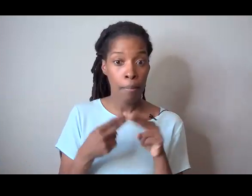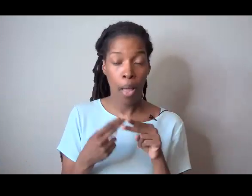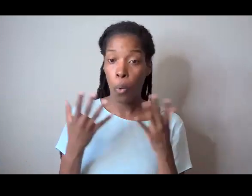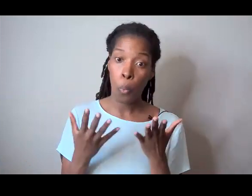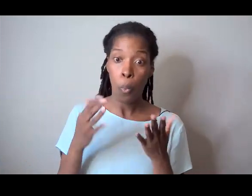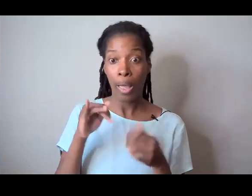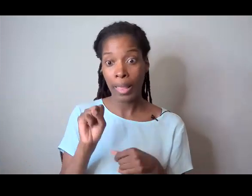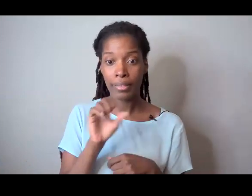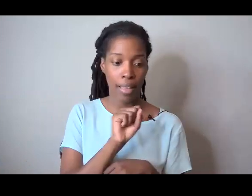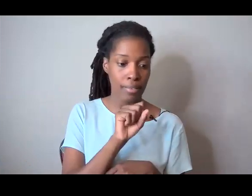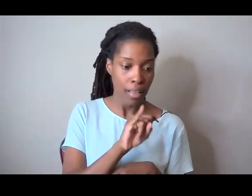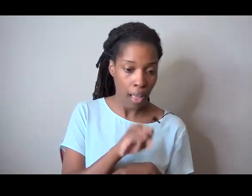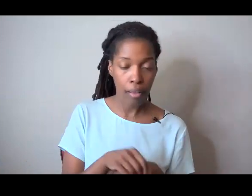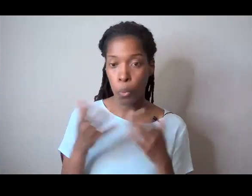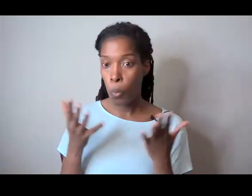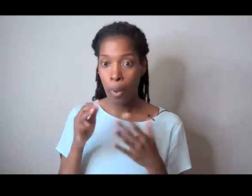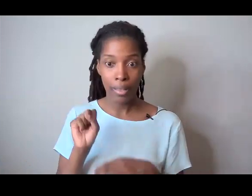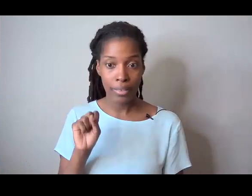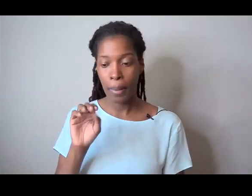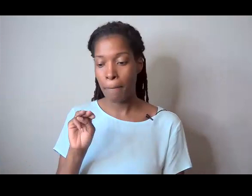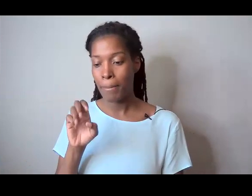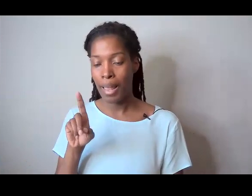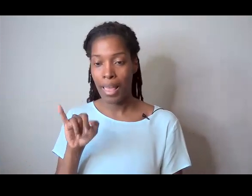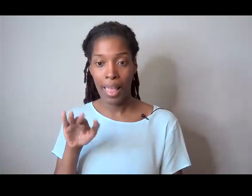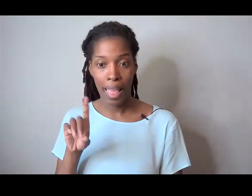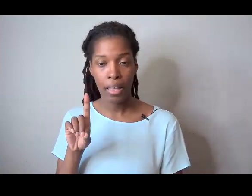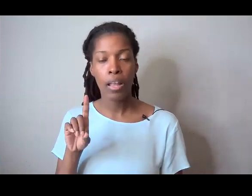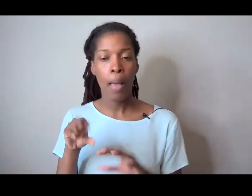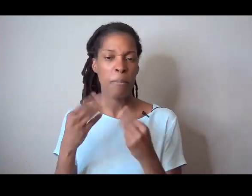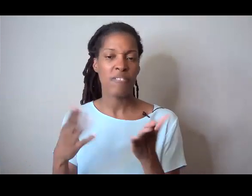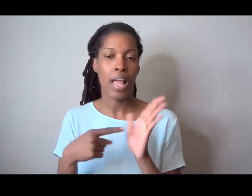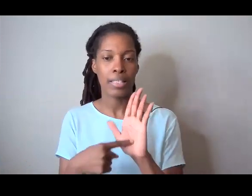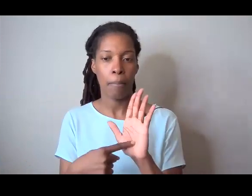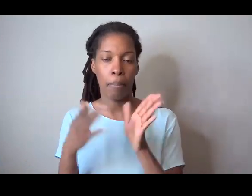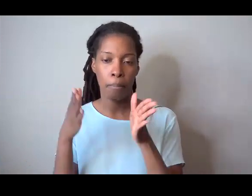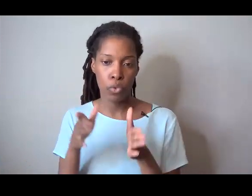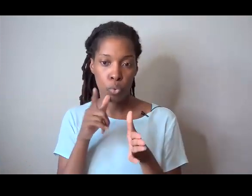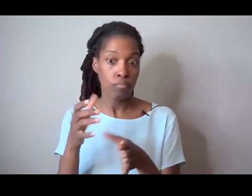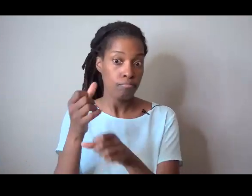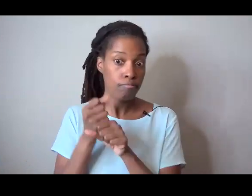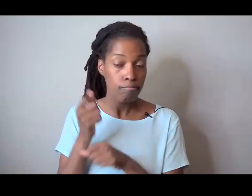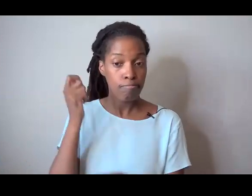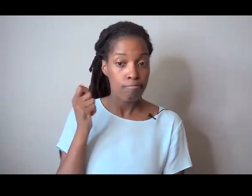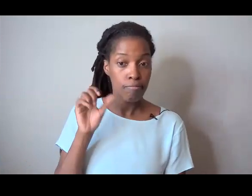and I just want to give an example of someone who is receiving SSI and Medicaid to make this all a bit more concrete.